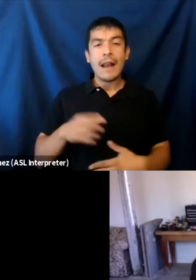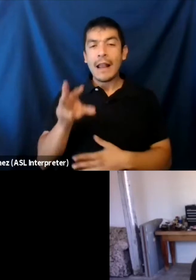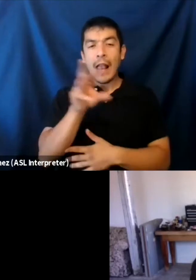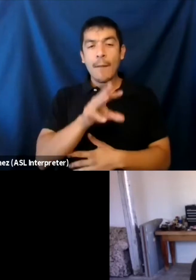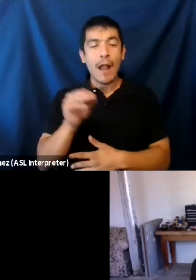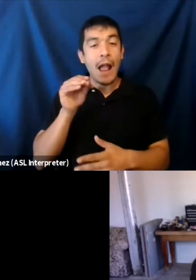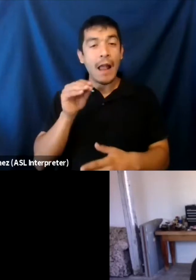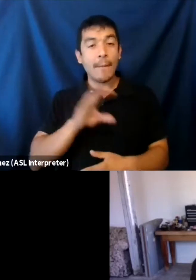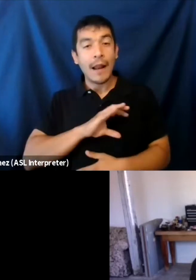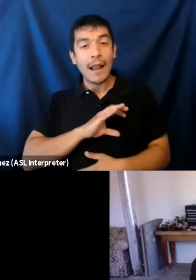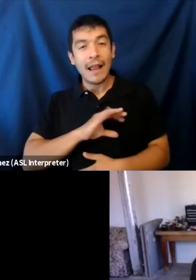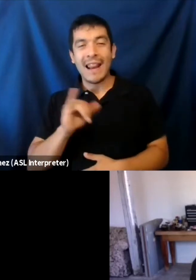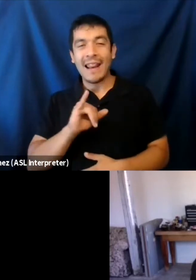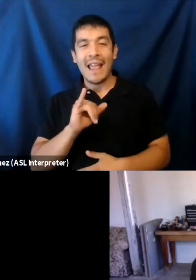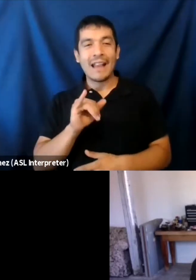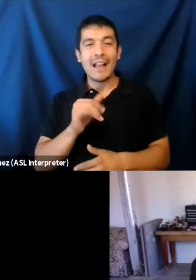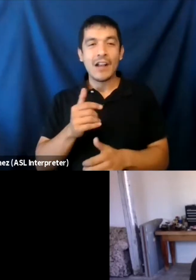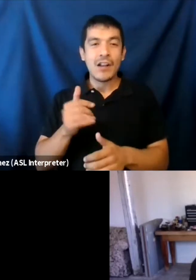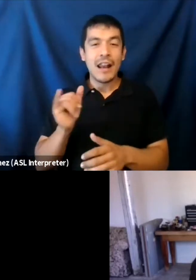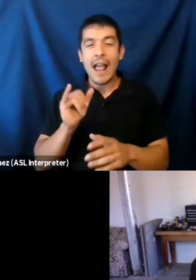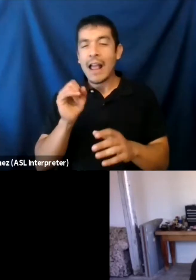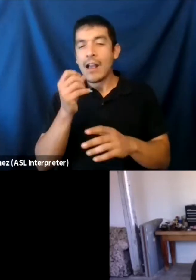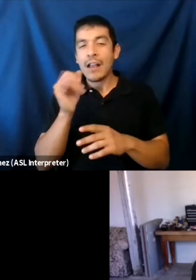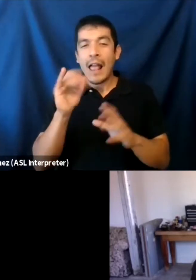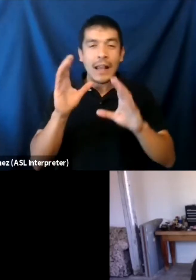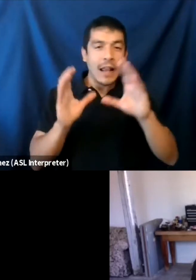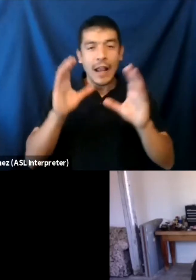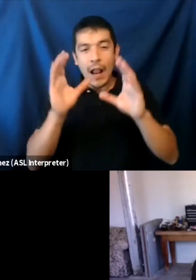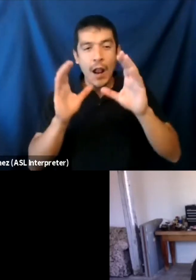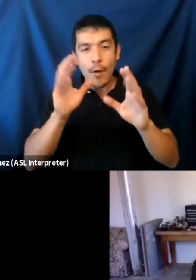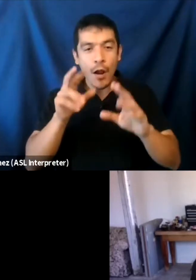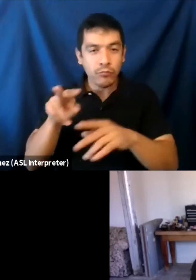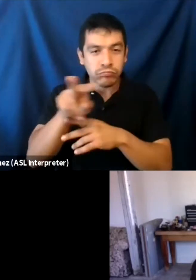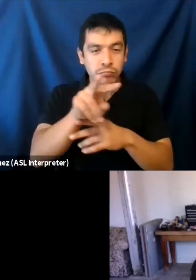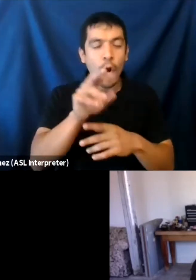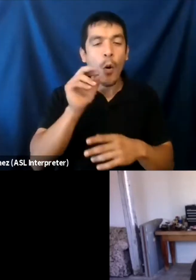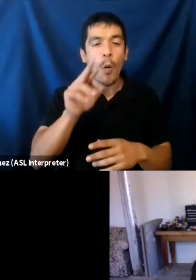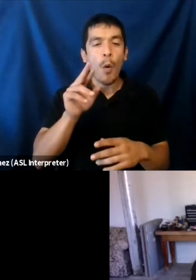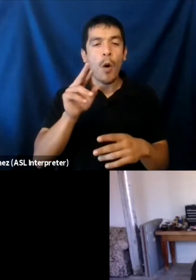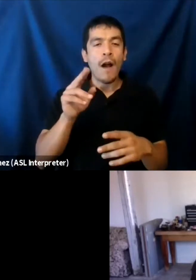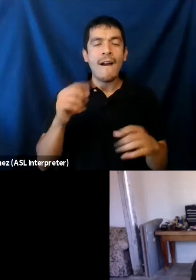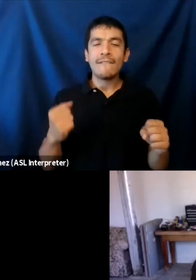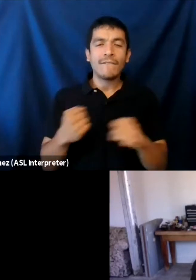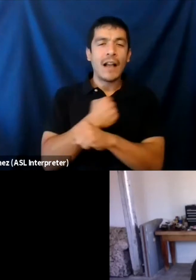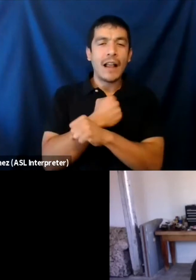somebody being chased, images of violence. It, tell me about that choice.